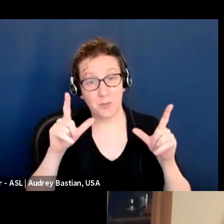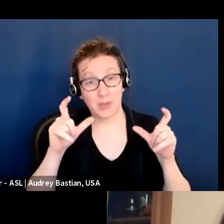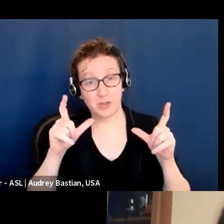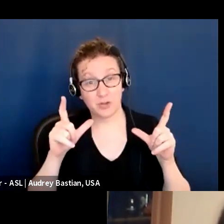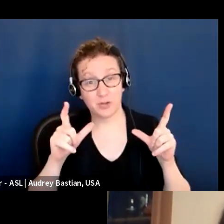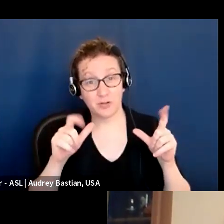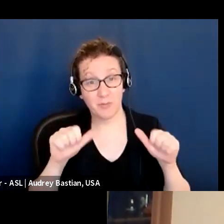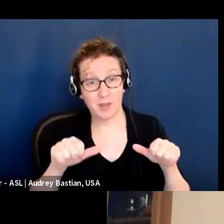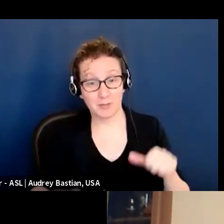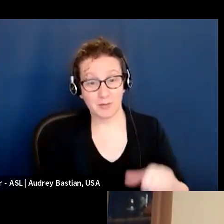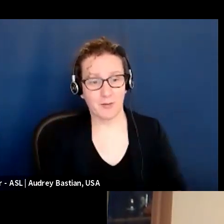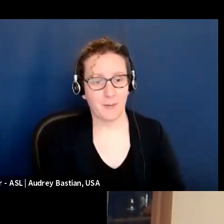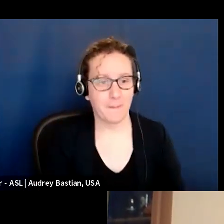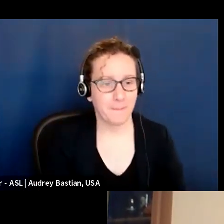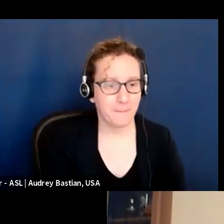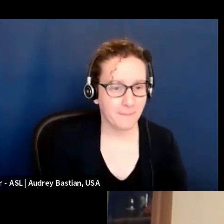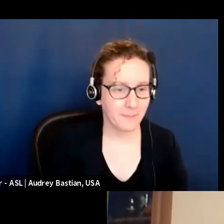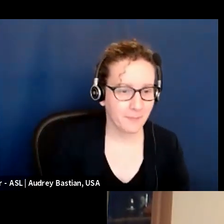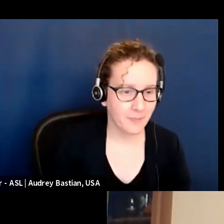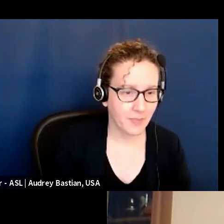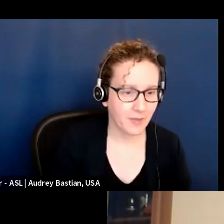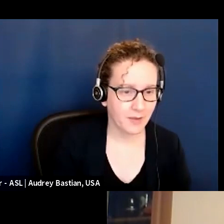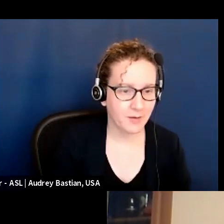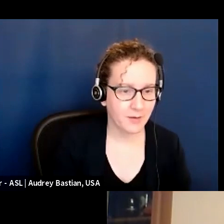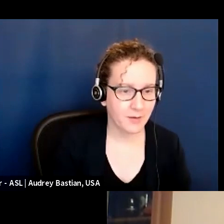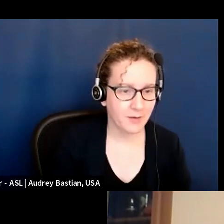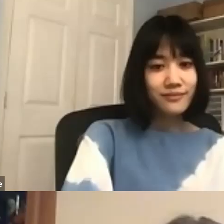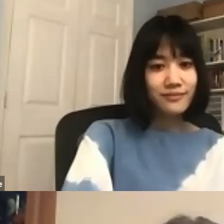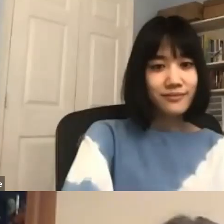Thanks for the announcement. >SAMSARA COUNTS: Also,